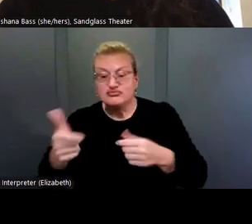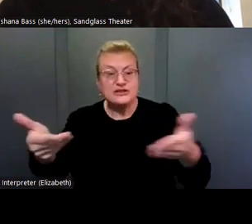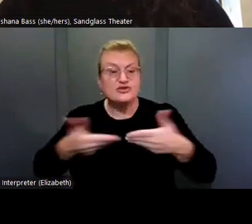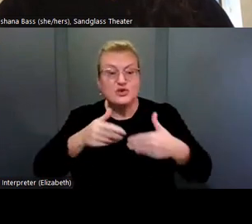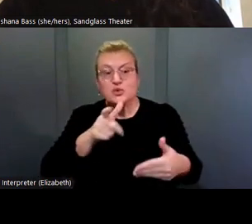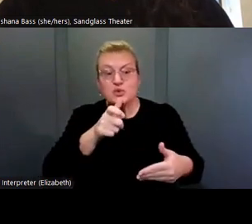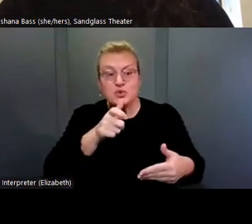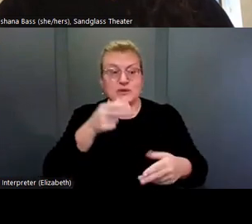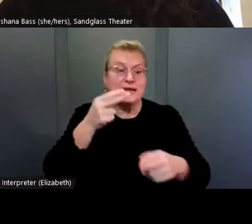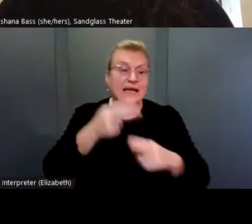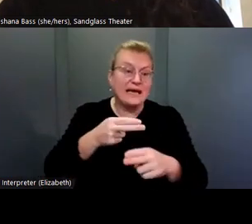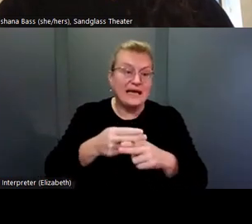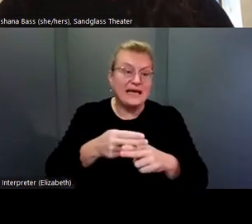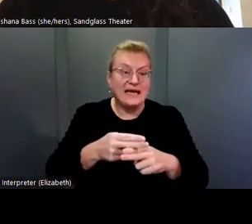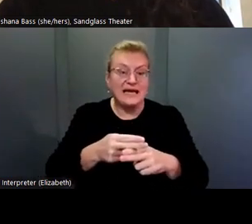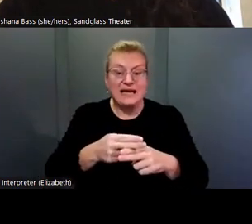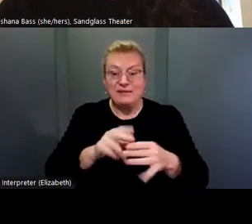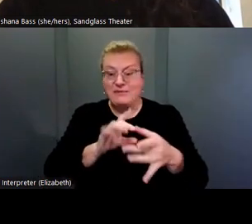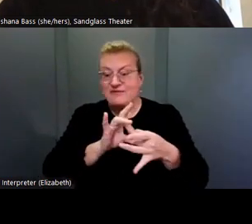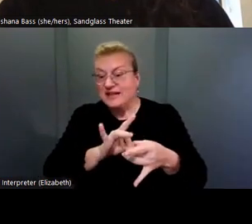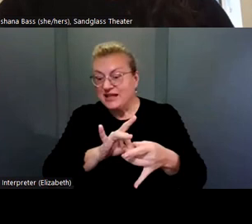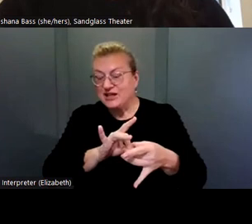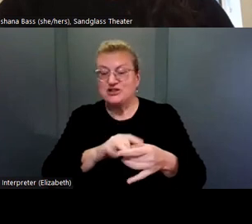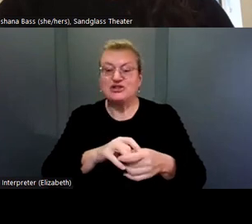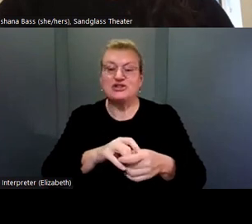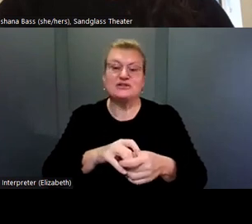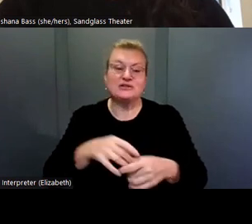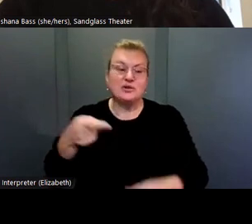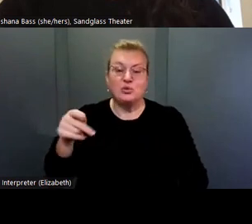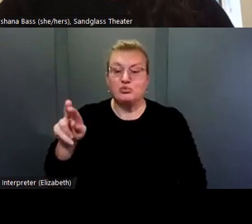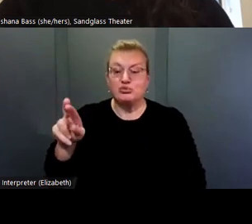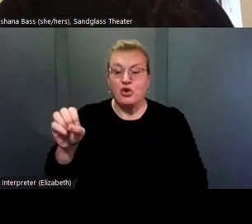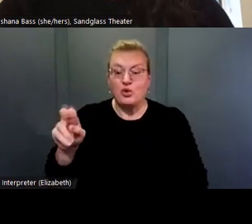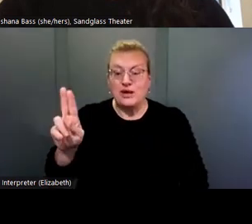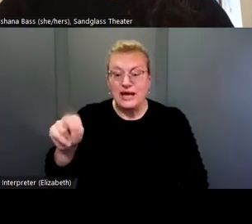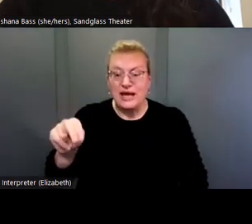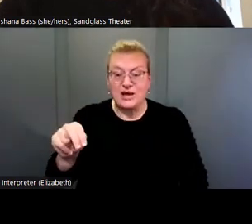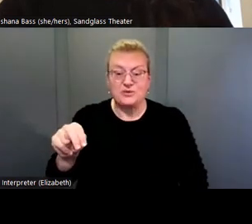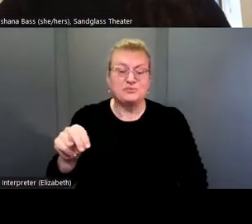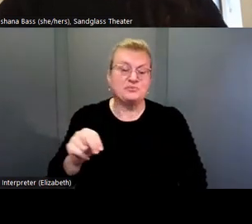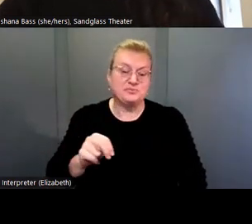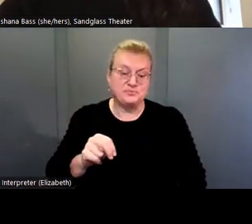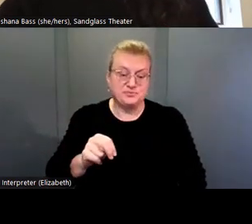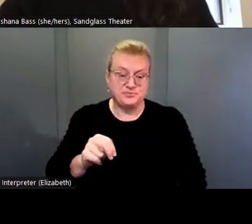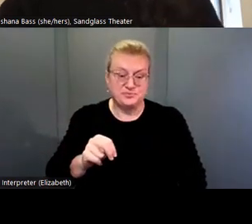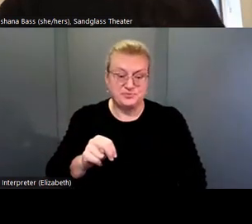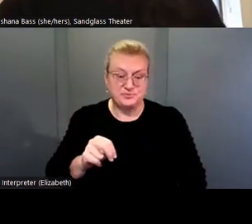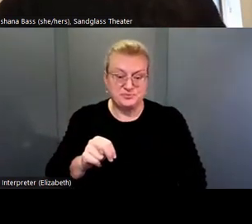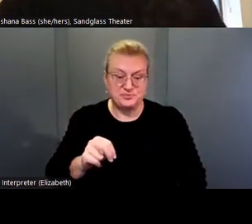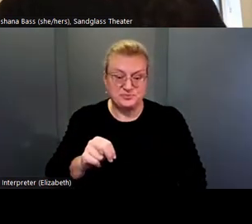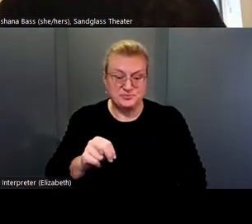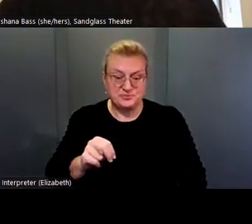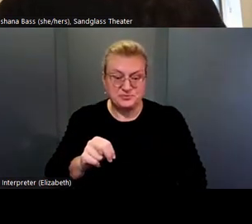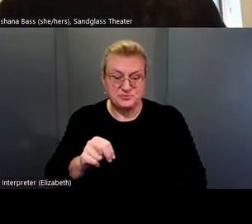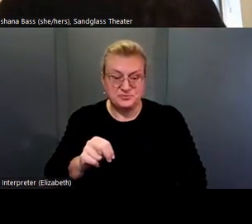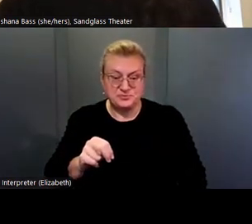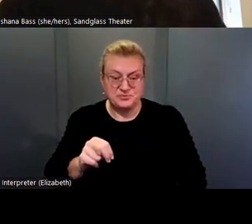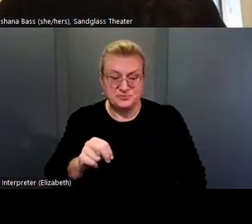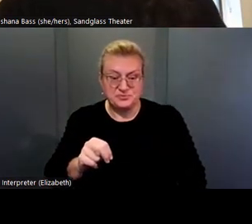your name, affiliation, if you have one, pronouns, and what you're most looking forward to at Idea Swap.